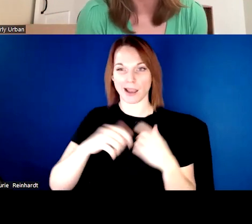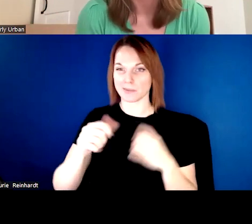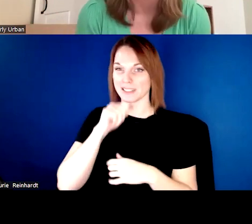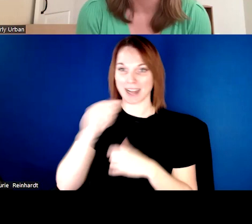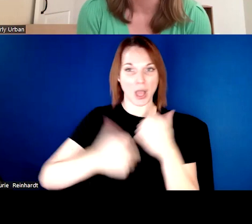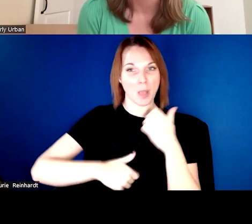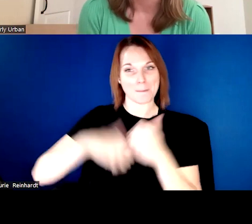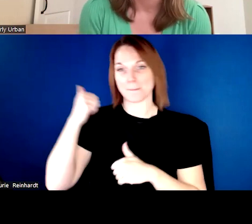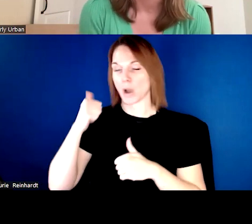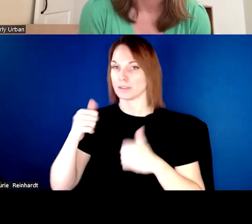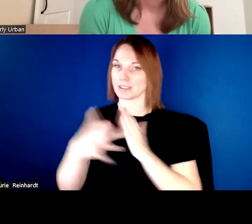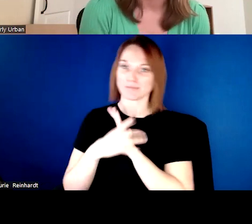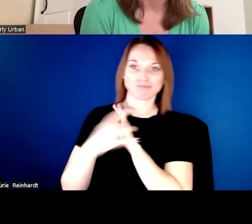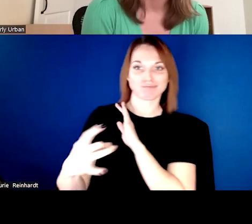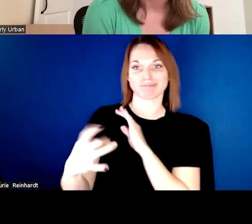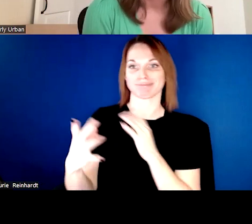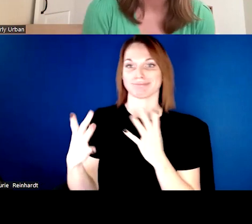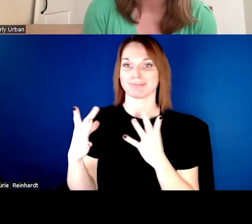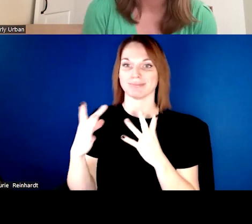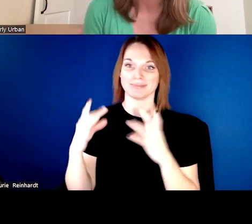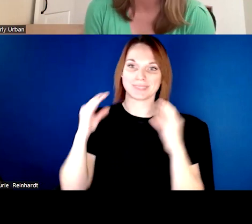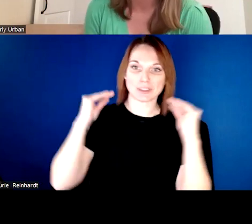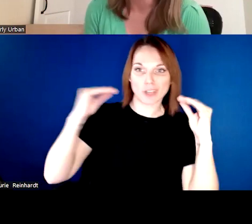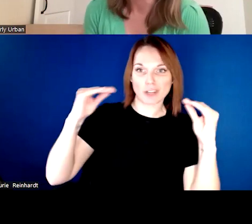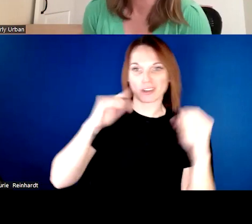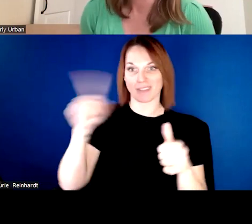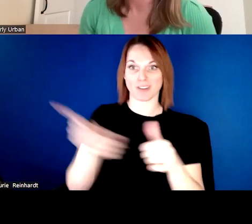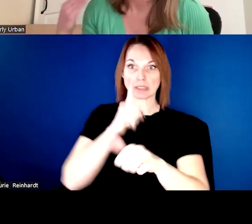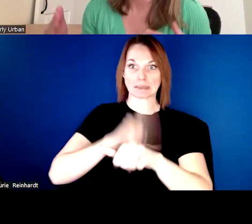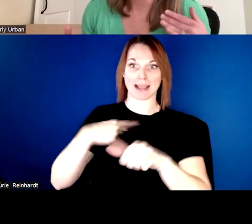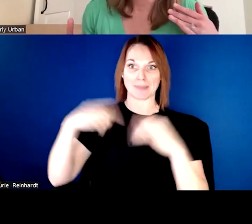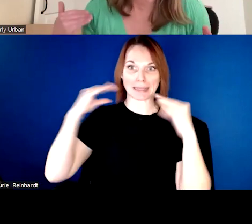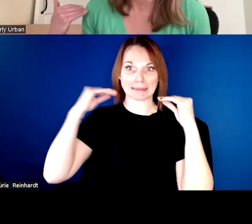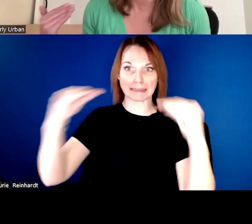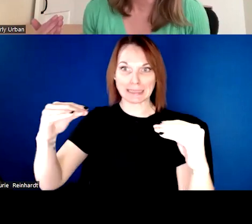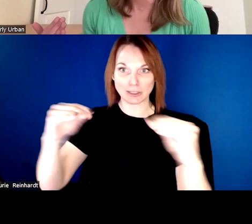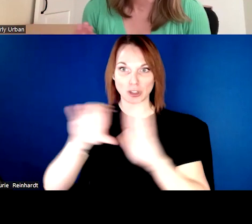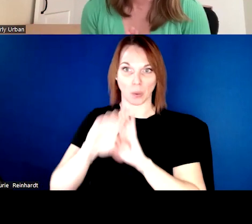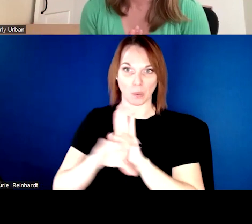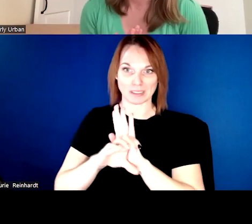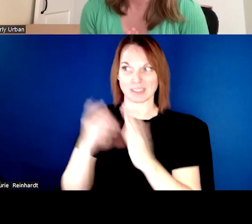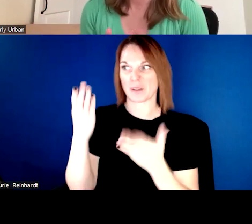time I'm teaching a new course; so this could be somewhat teachers readjusting and really